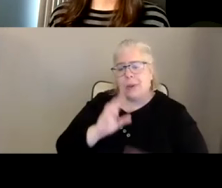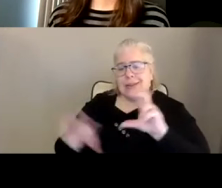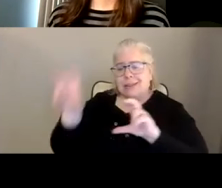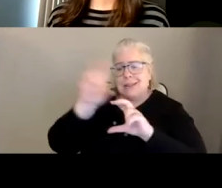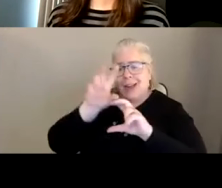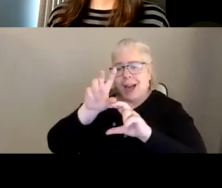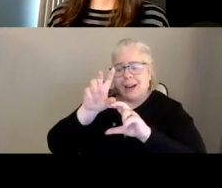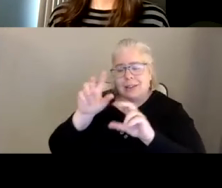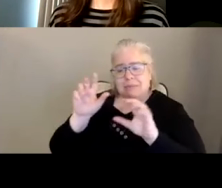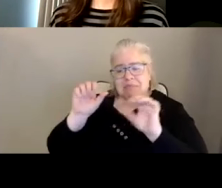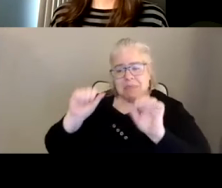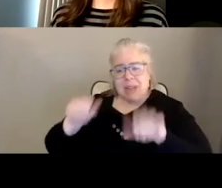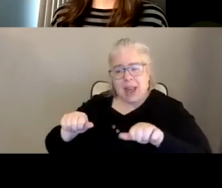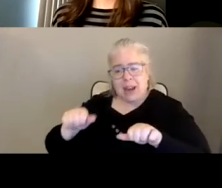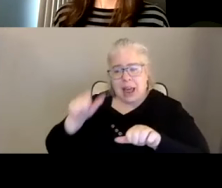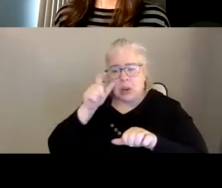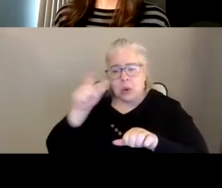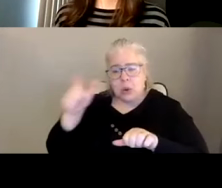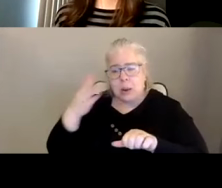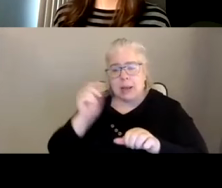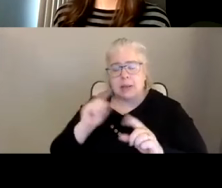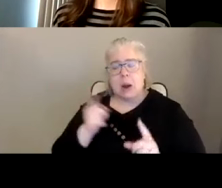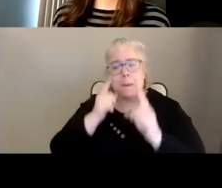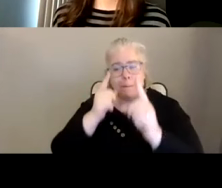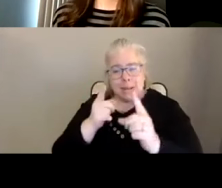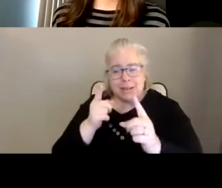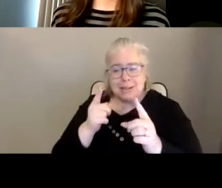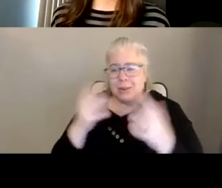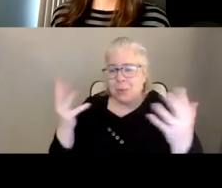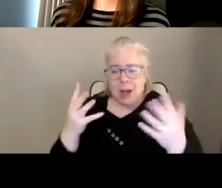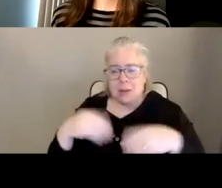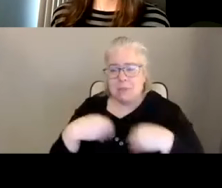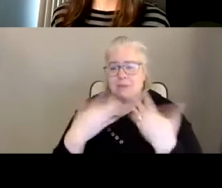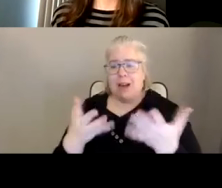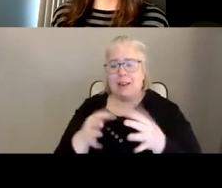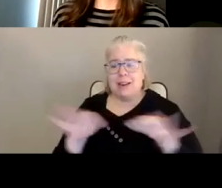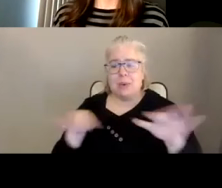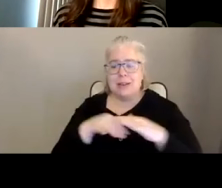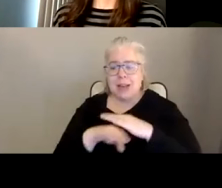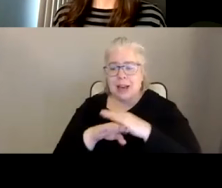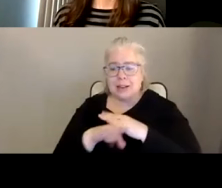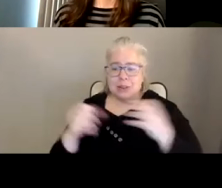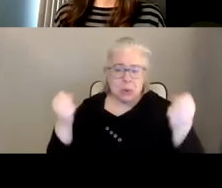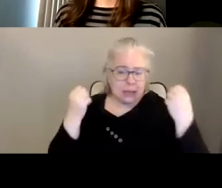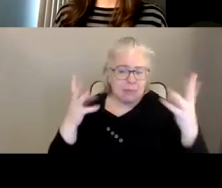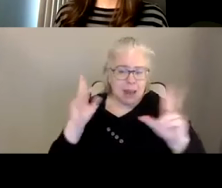Since our mission at LUNA is to provide language access to as many people as possible.